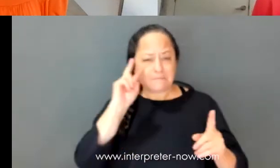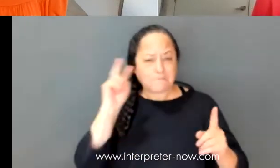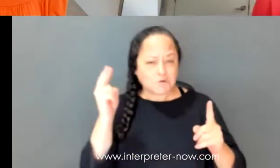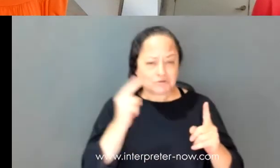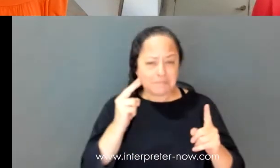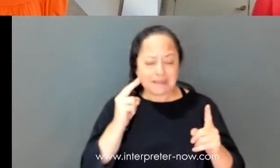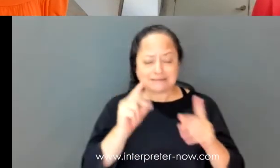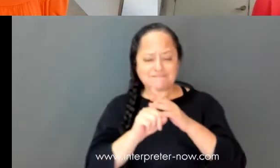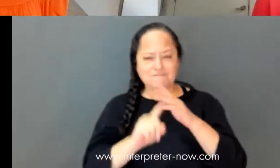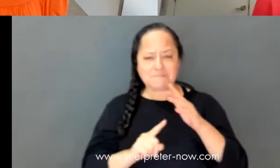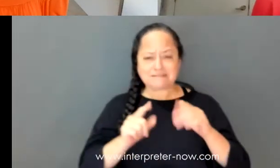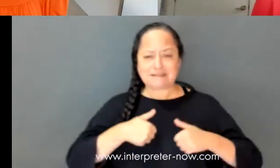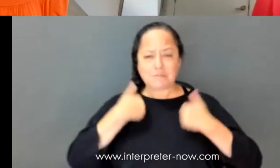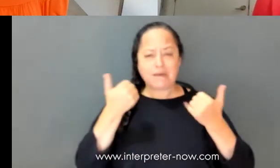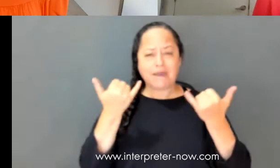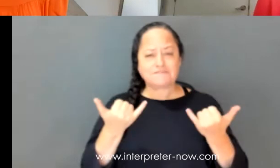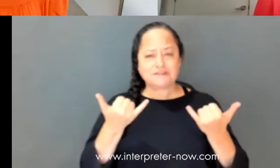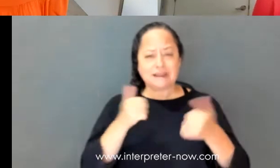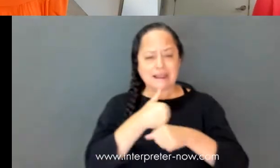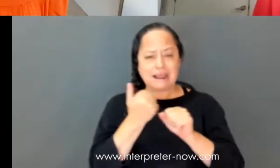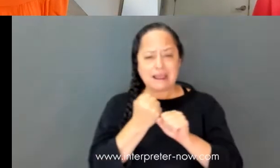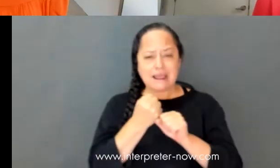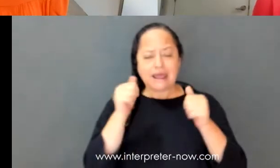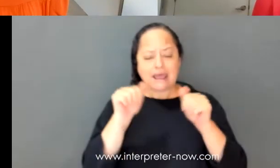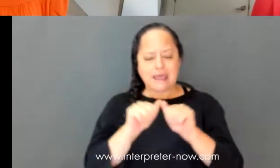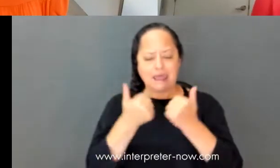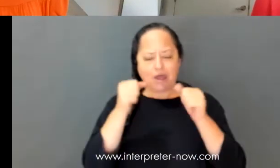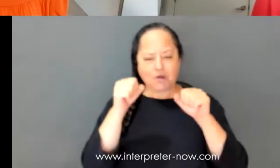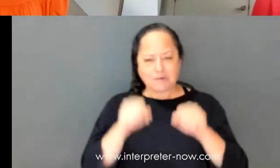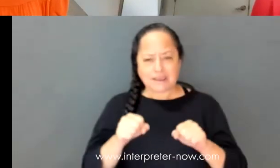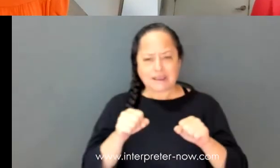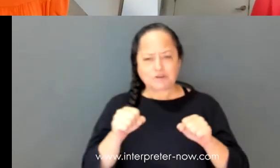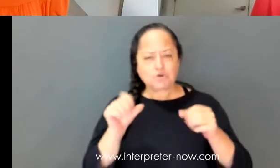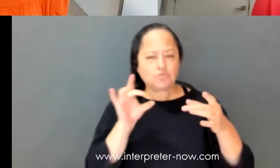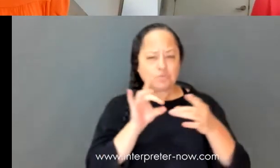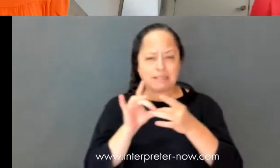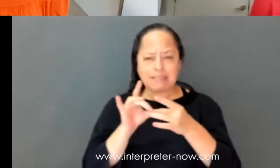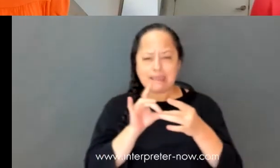today, and how can you not transactionally but relationally, which is something my friend